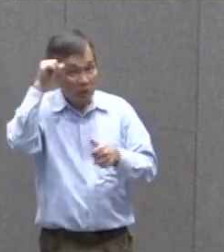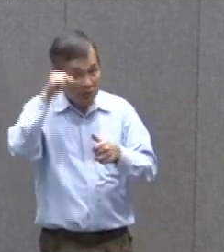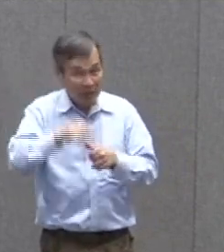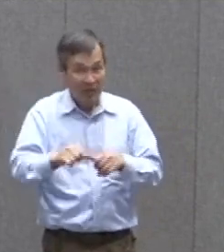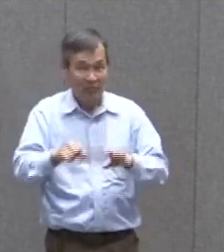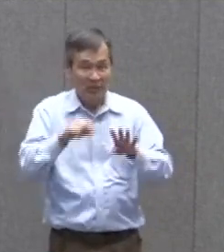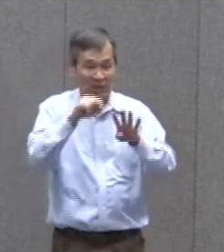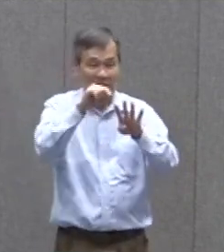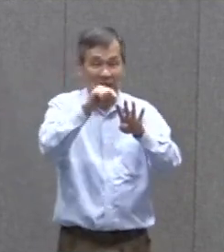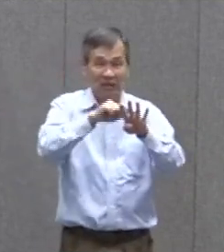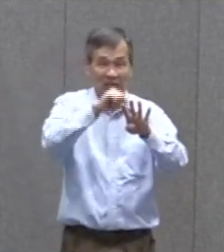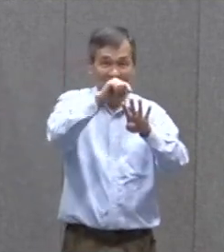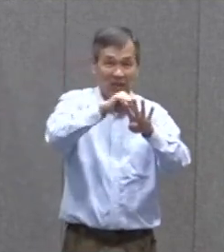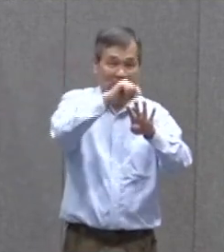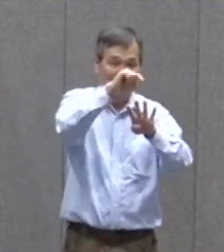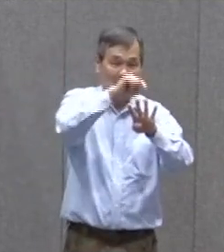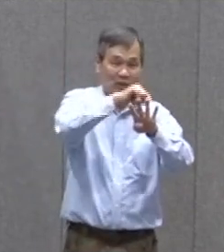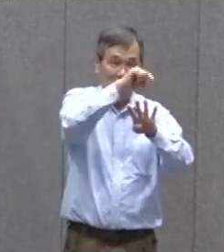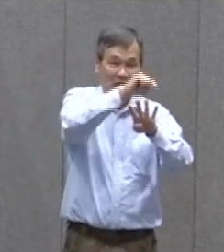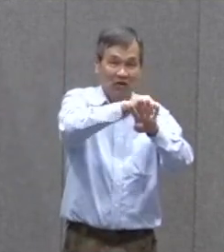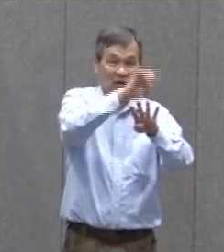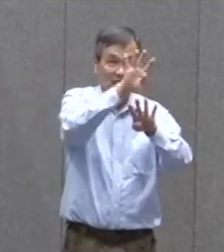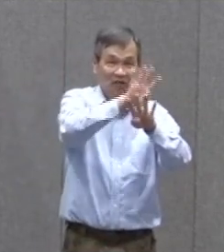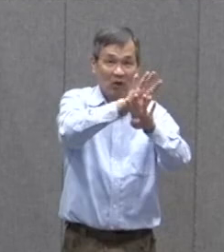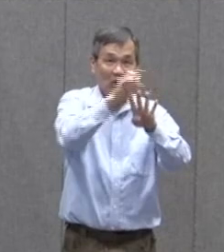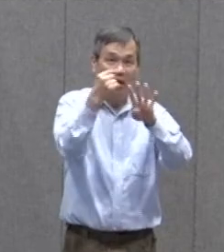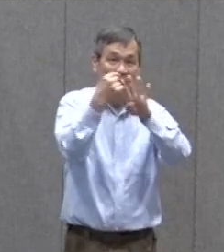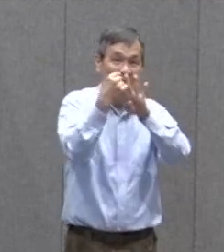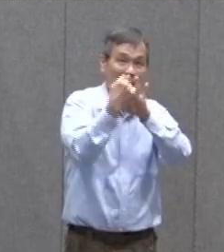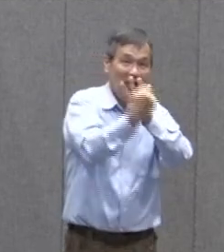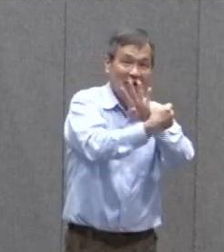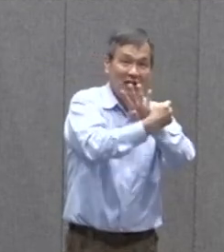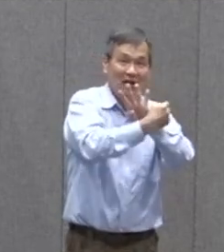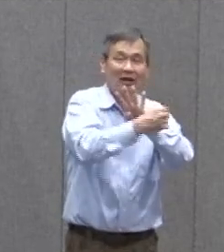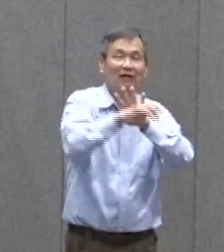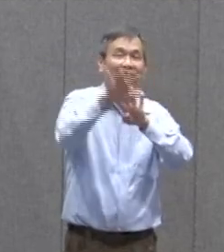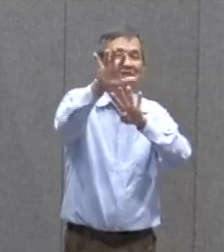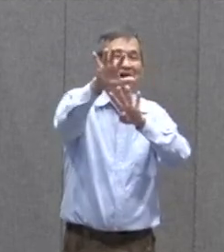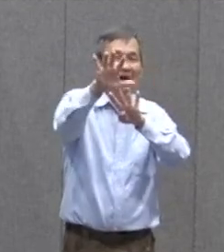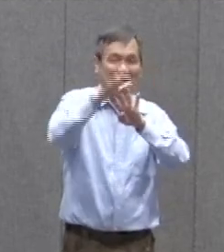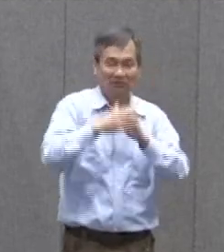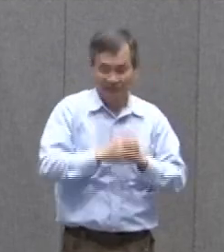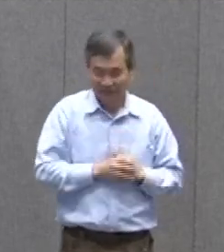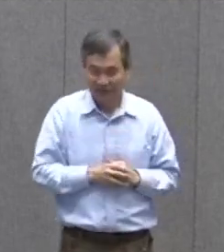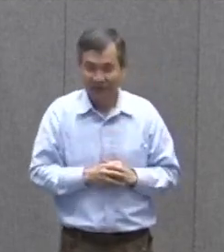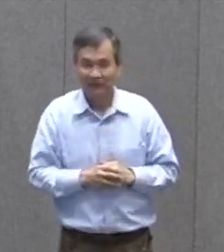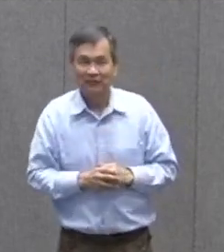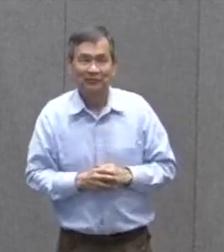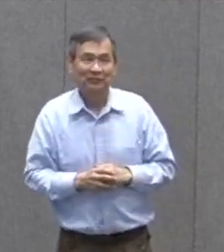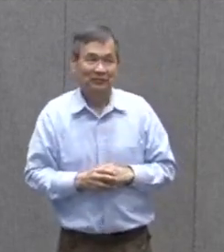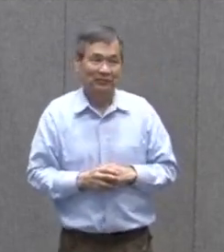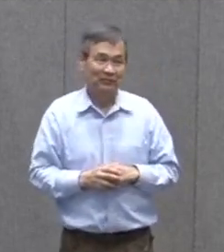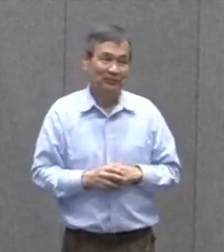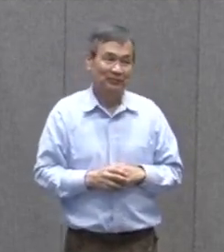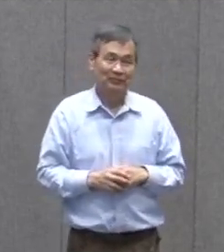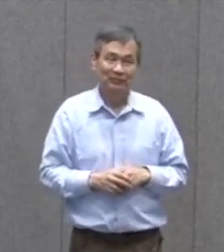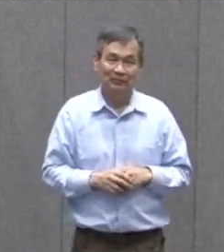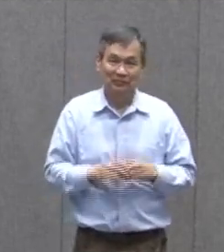After you write your numeral, you can do your one, two, three, four, and then you can cross it over diagonally to make your bundle.